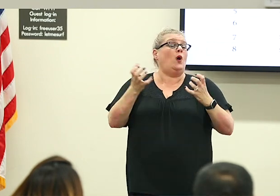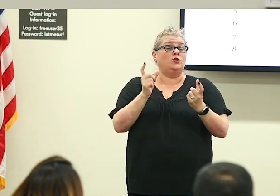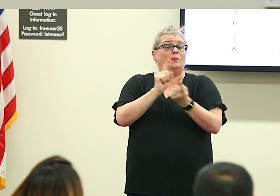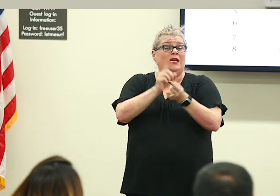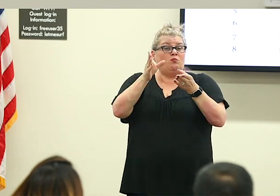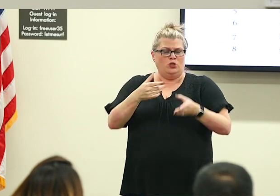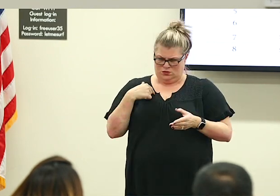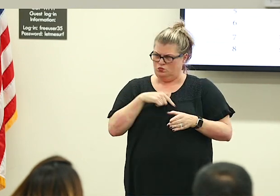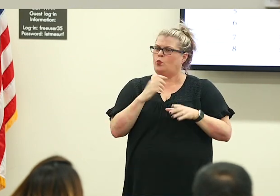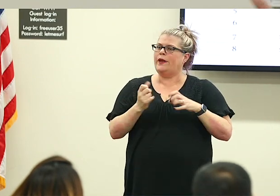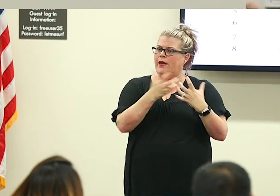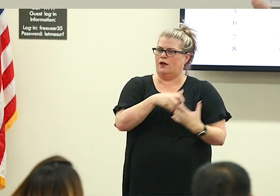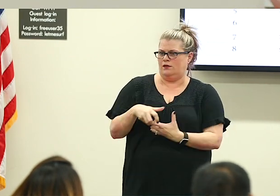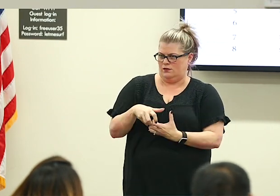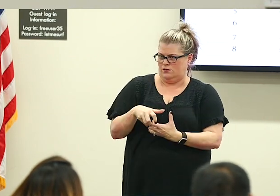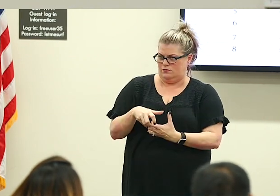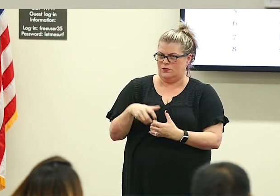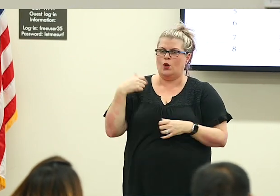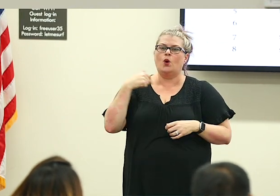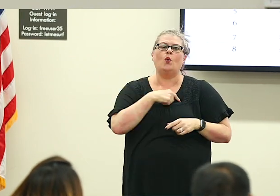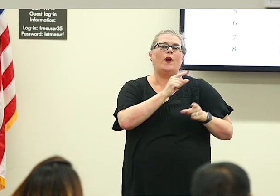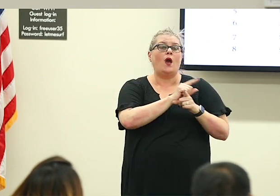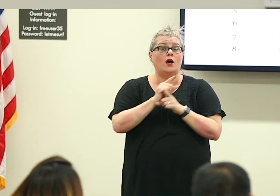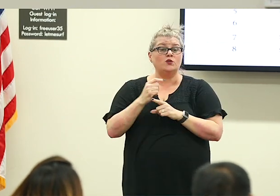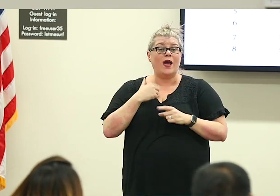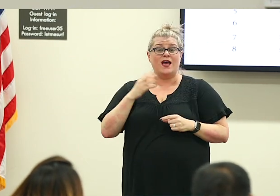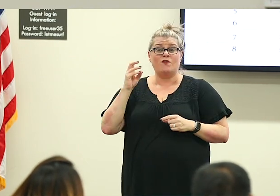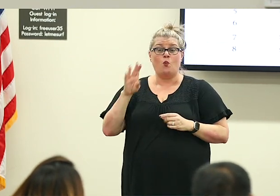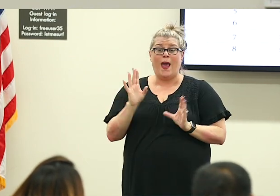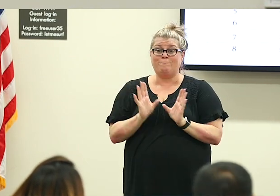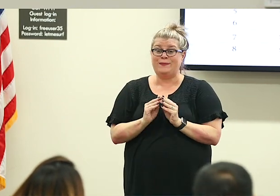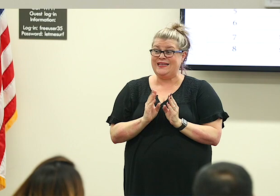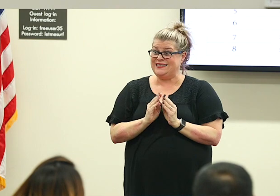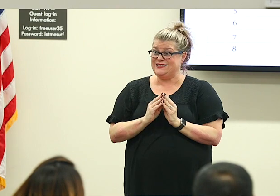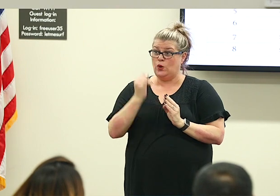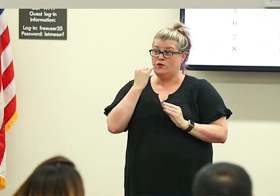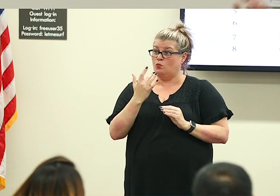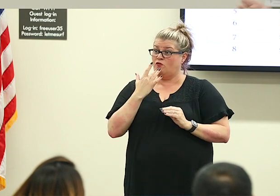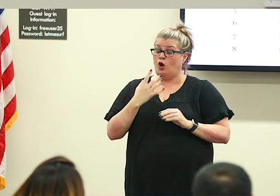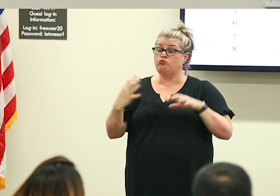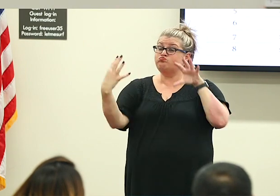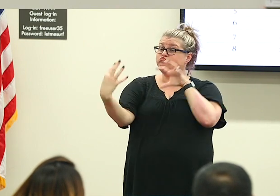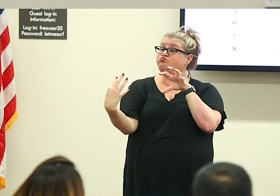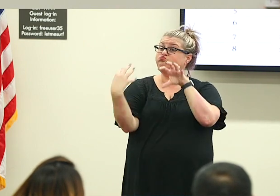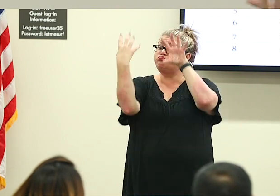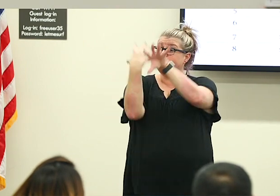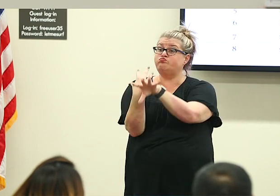We do also offer PicTel or web meetings, so if you would prefer to do it where we can see each other visually,